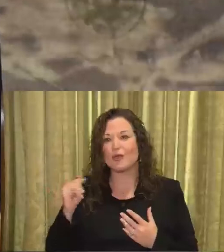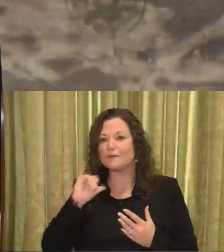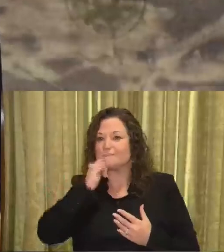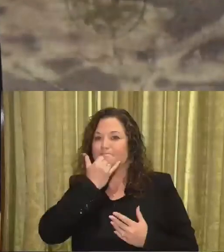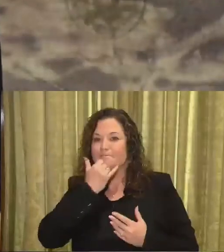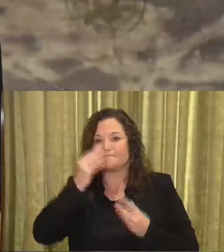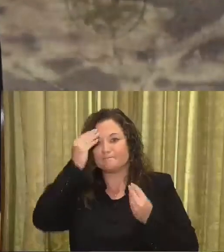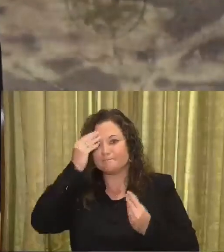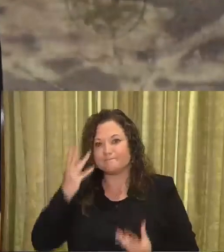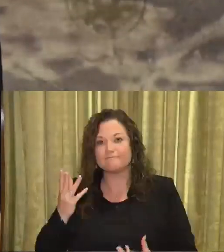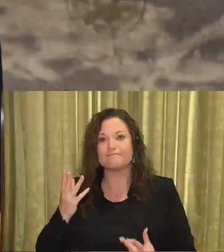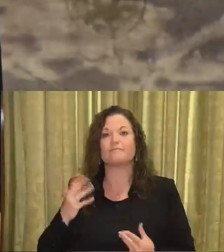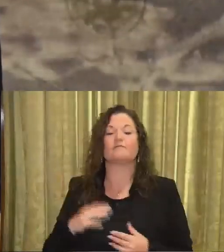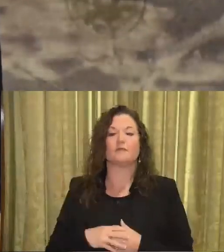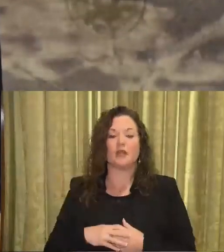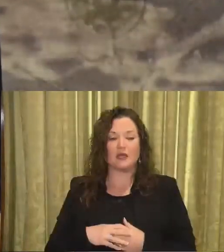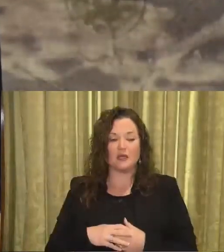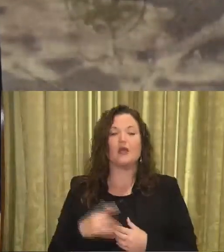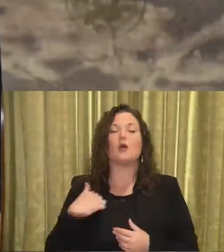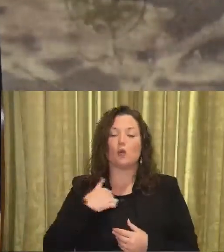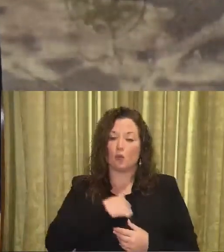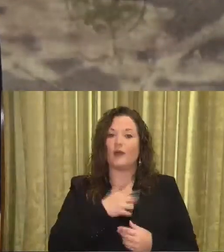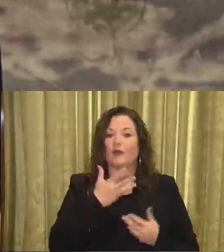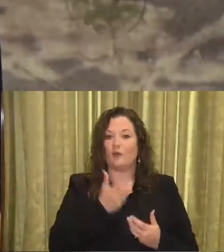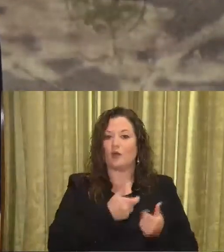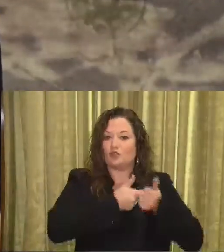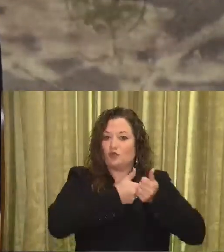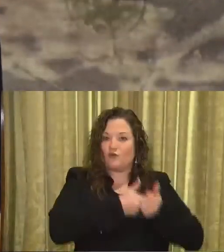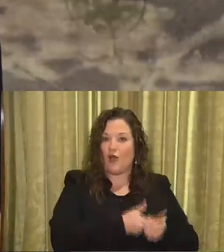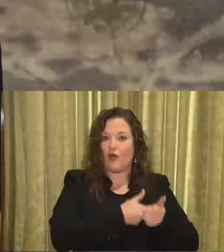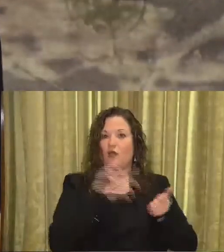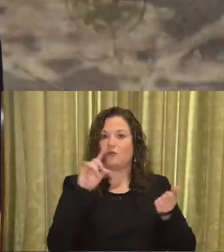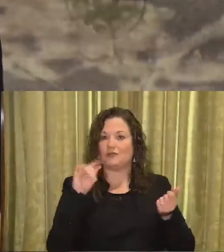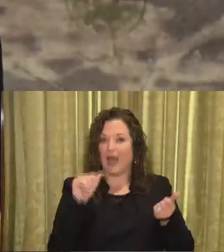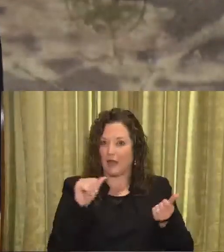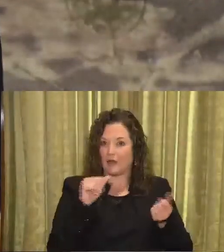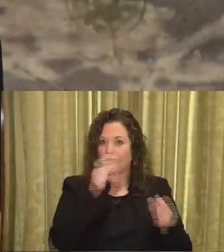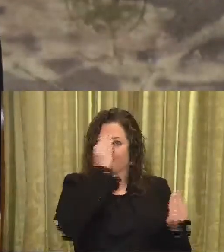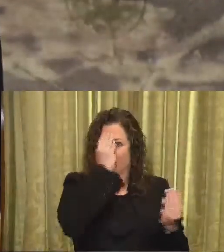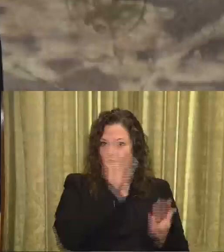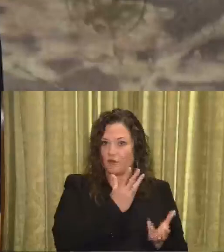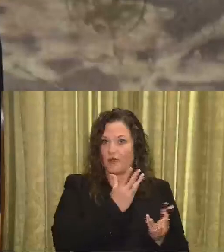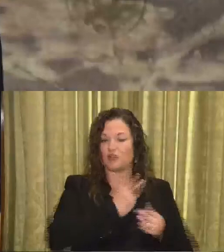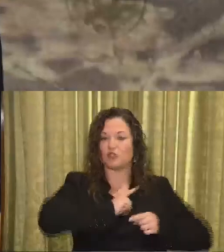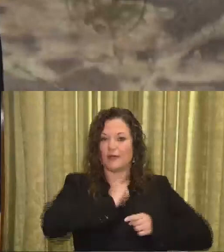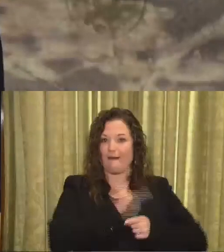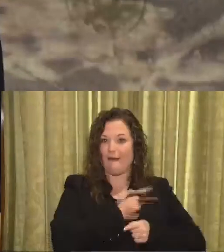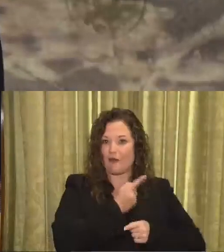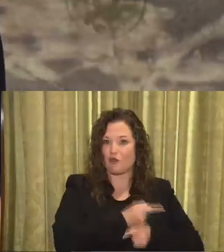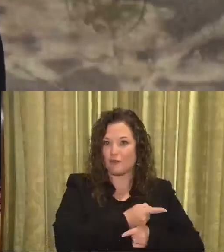we want to rely upon data and information and accuracy. And you know the medical profession